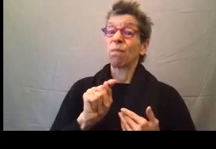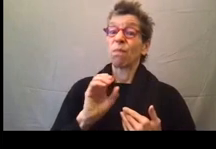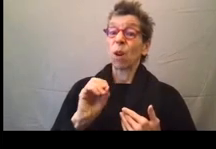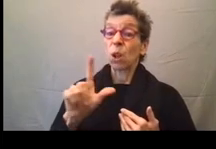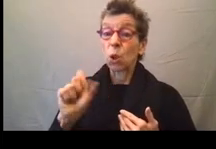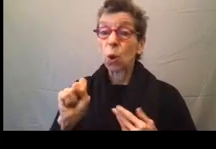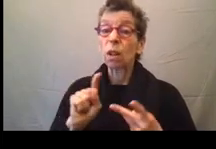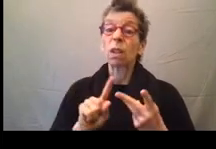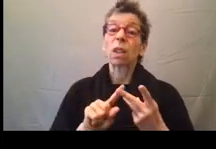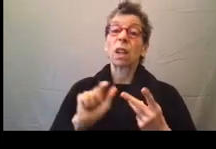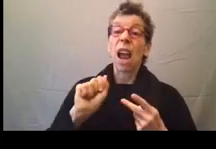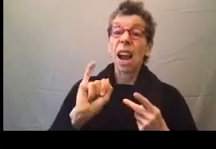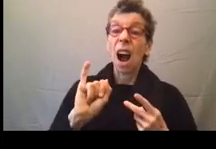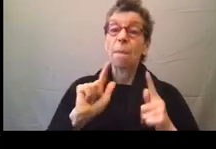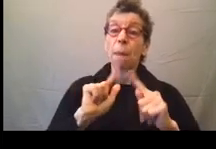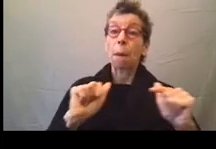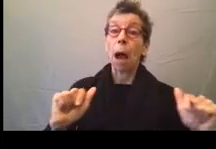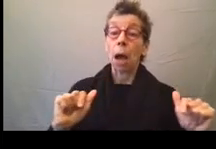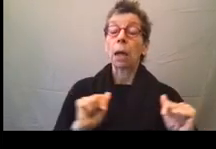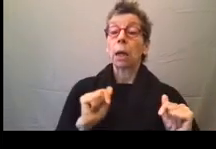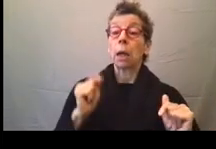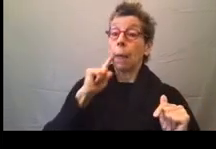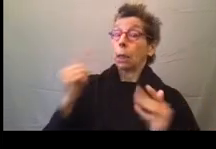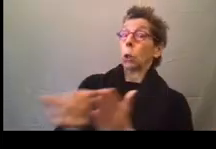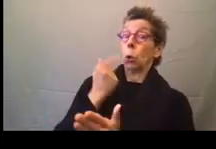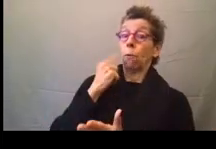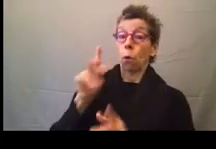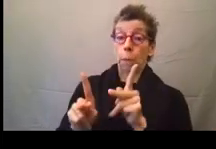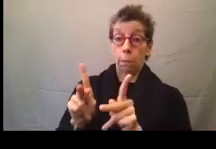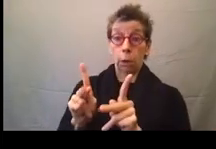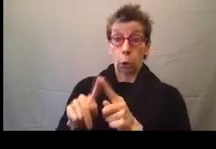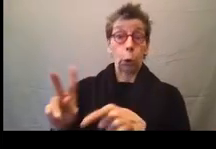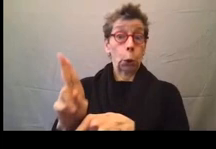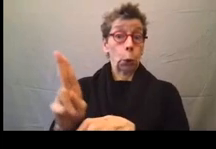candidates may be having to use for the first time, there are also some emergent policy